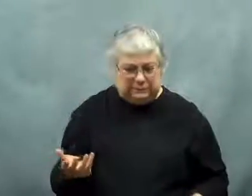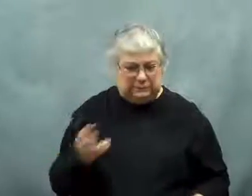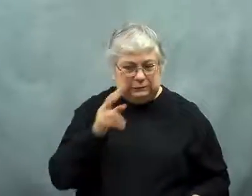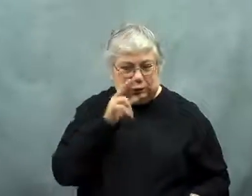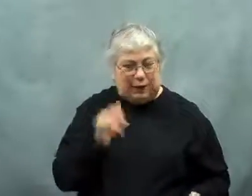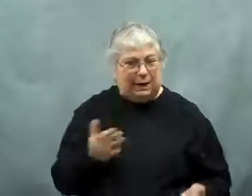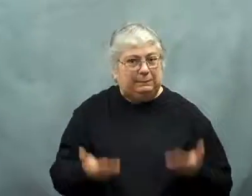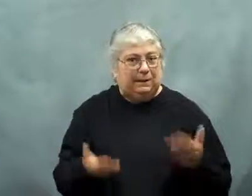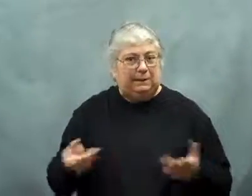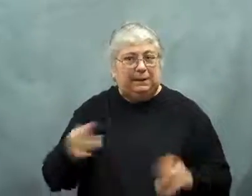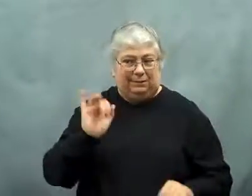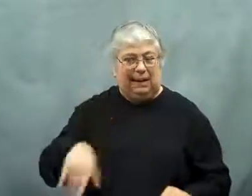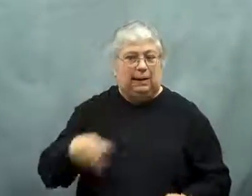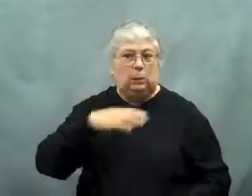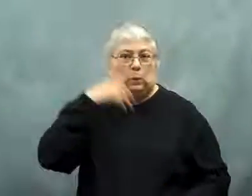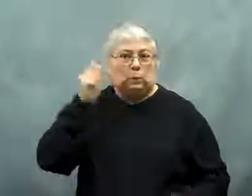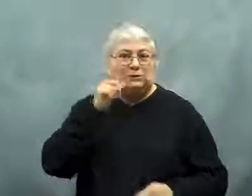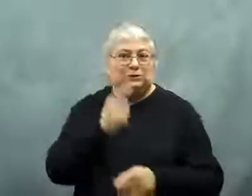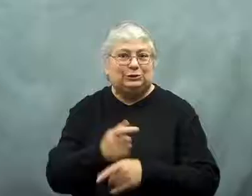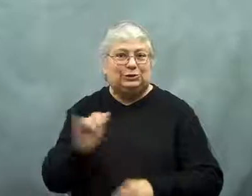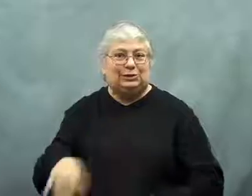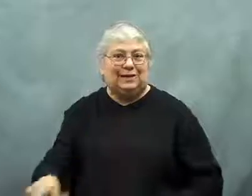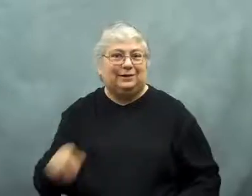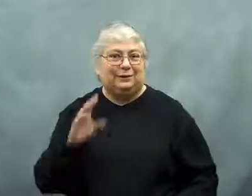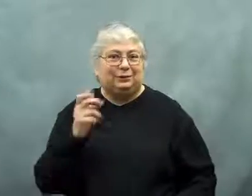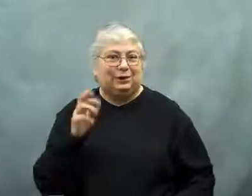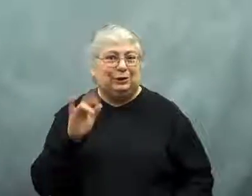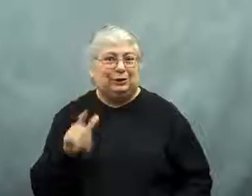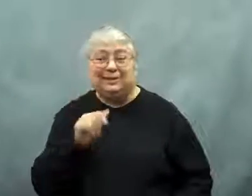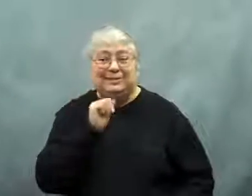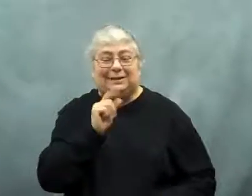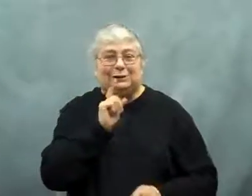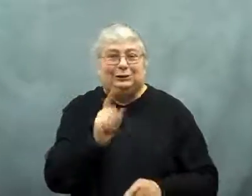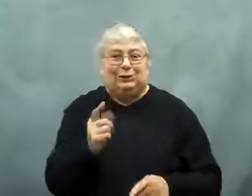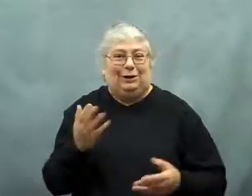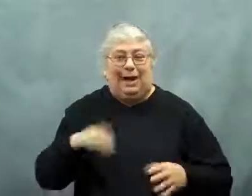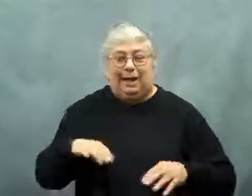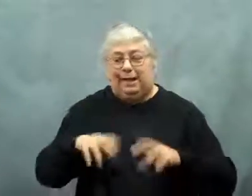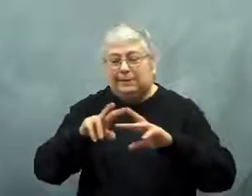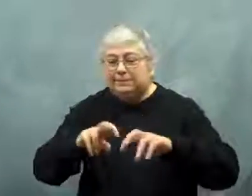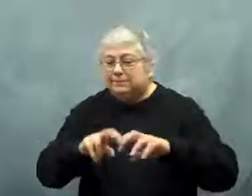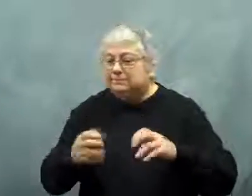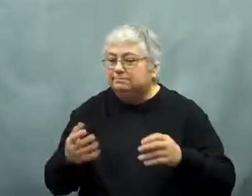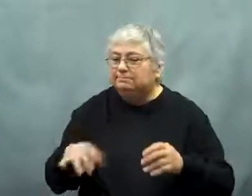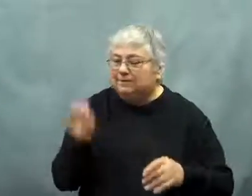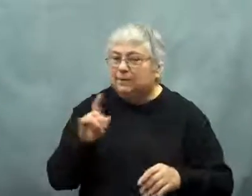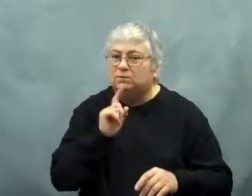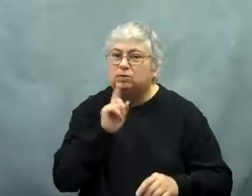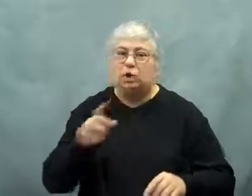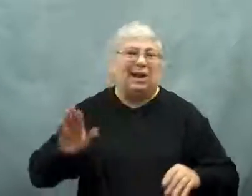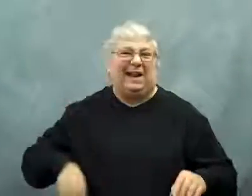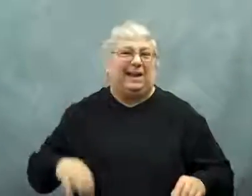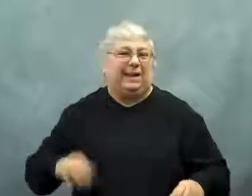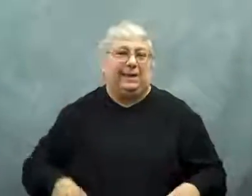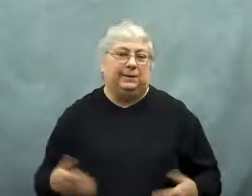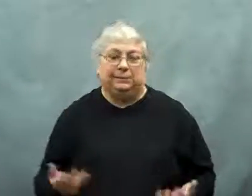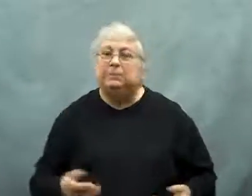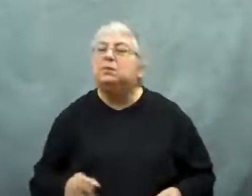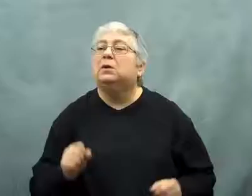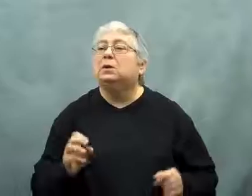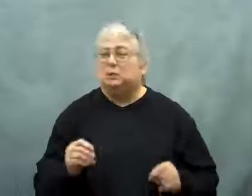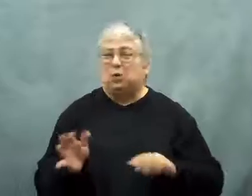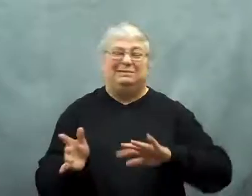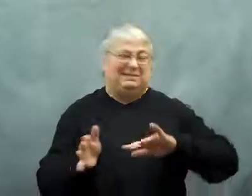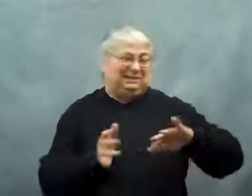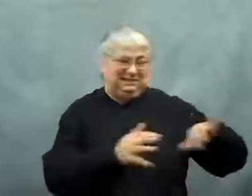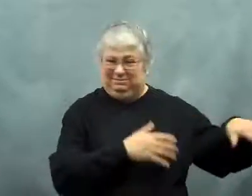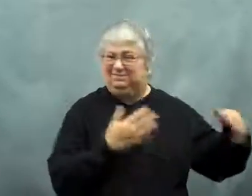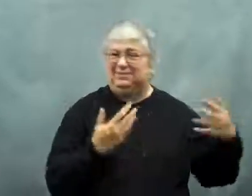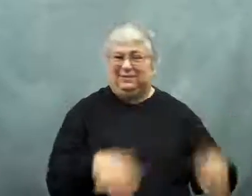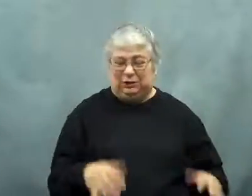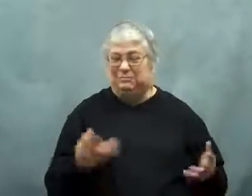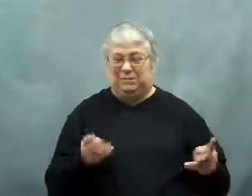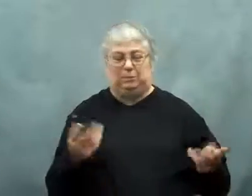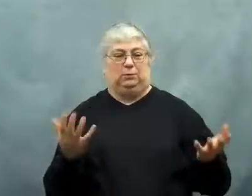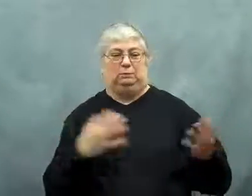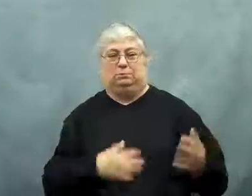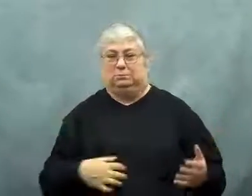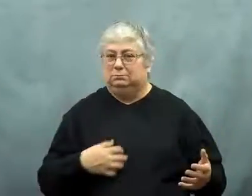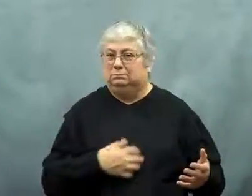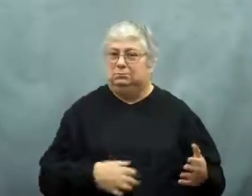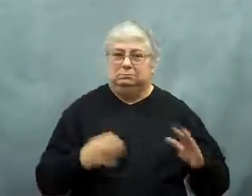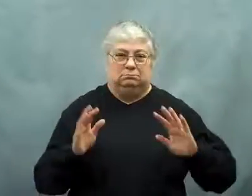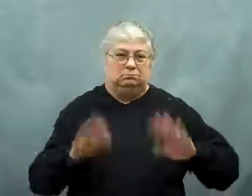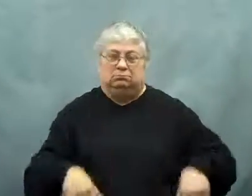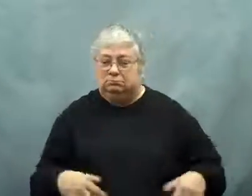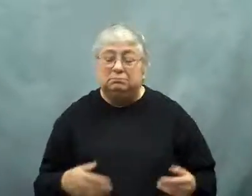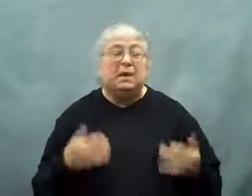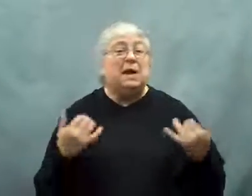It's believed to be his sister Cheryl, but that hasn't been confirmed yet.